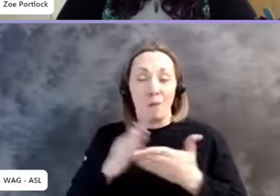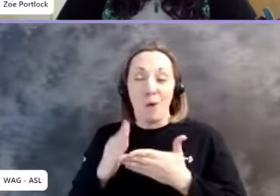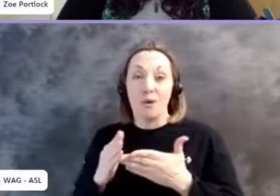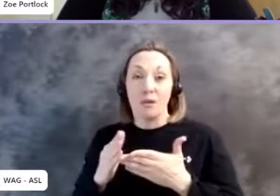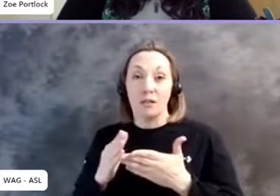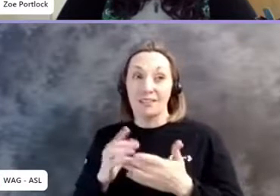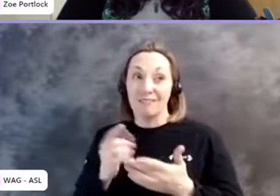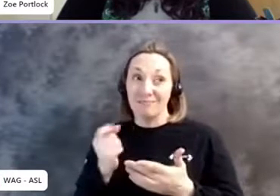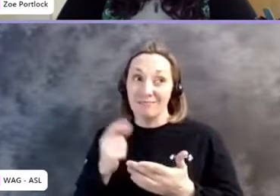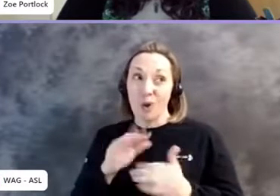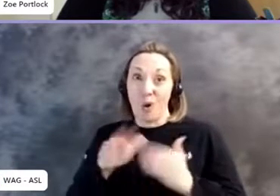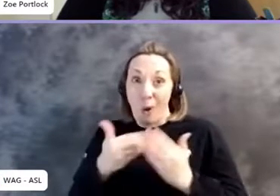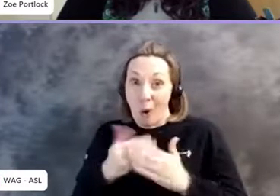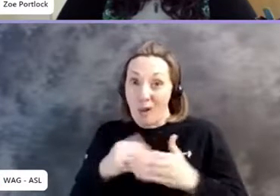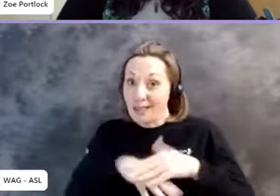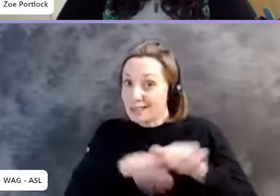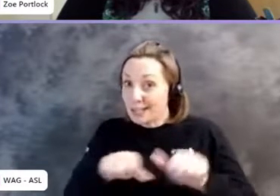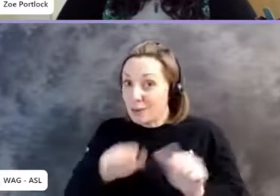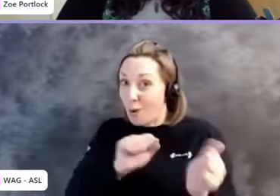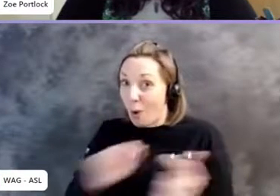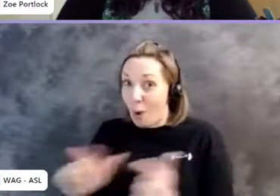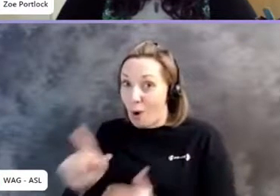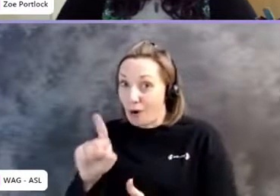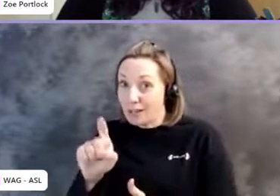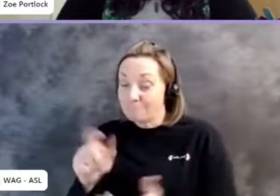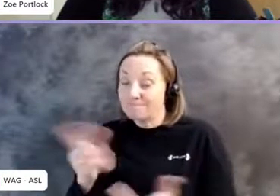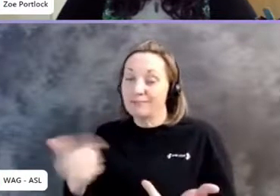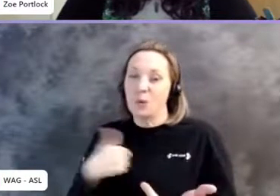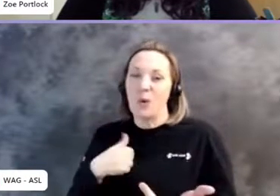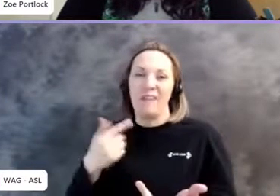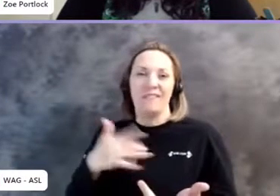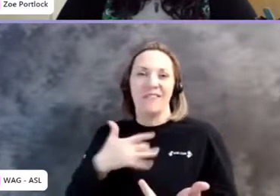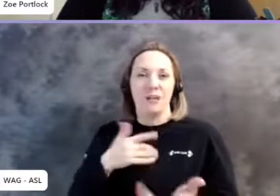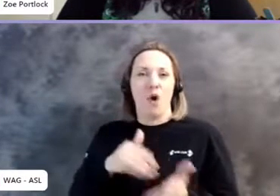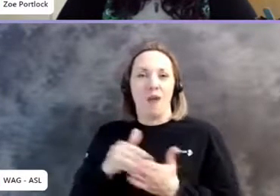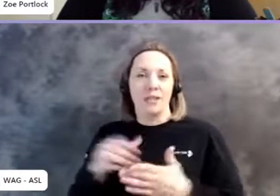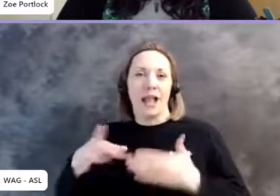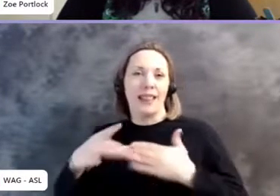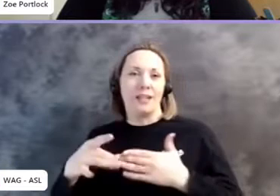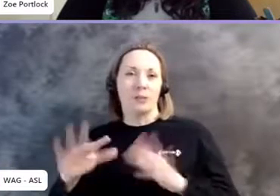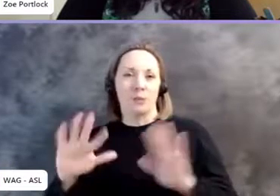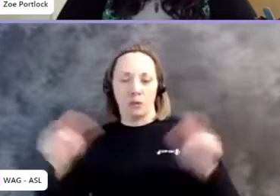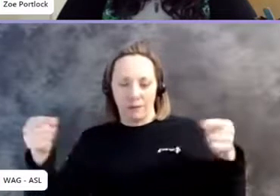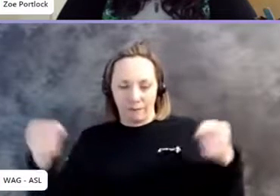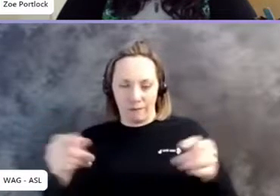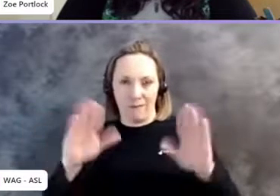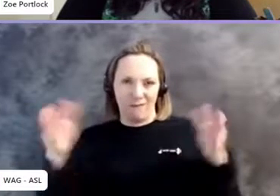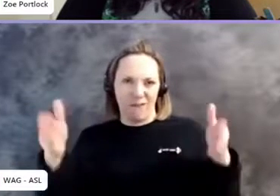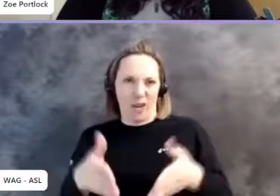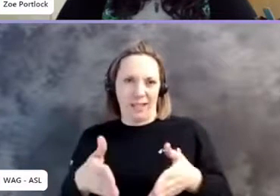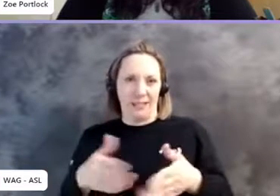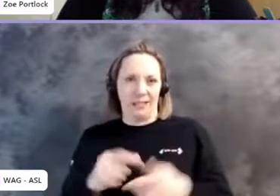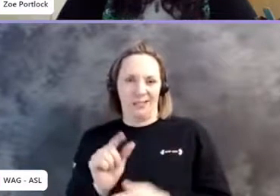made in the product design system? All our product design systems and many libraries are all accessible.